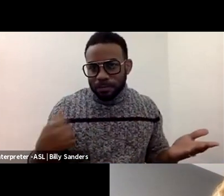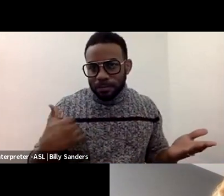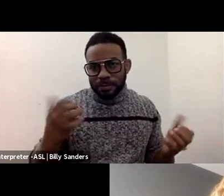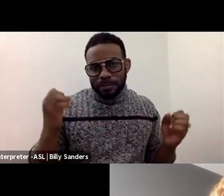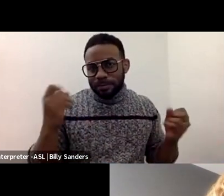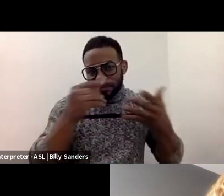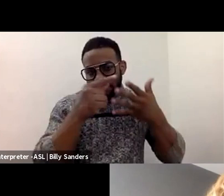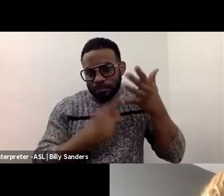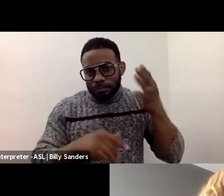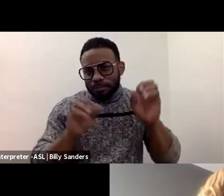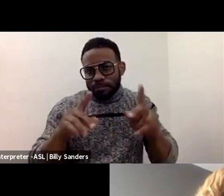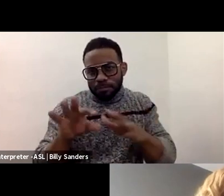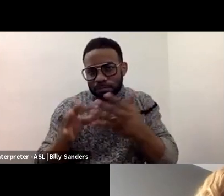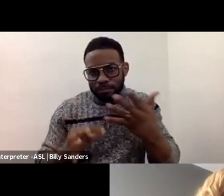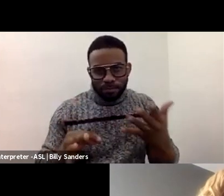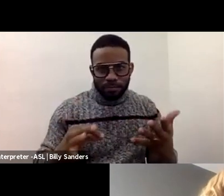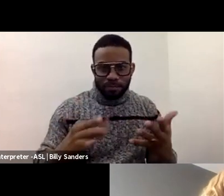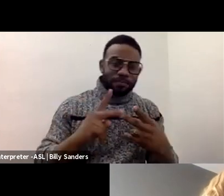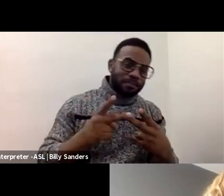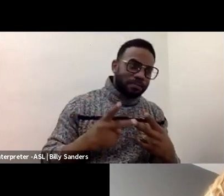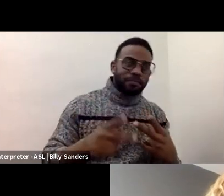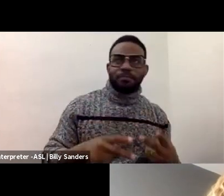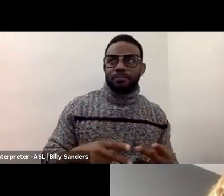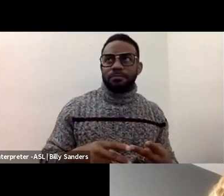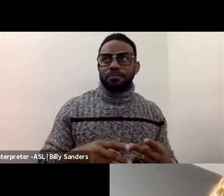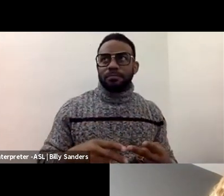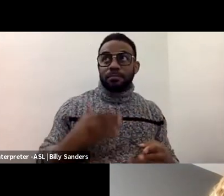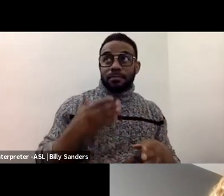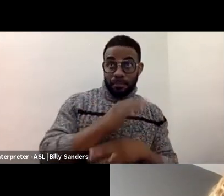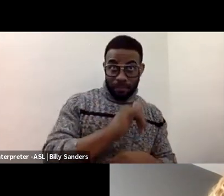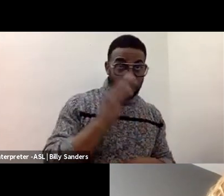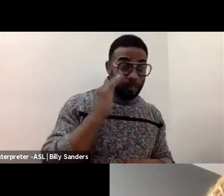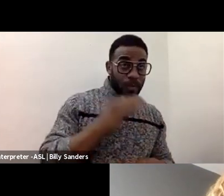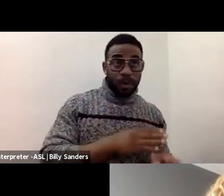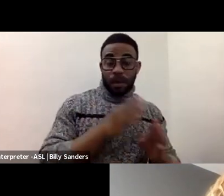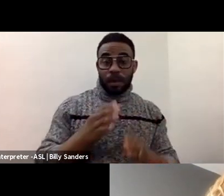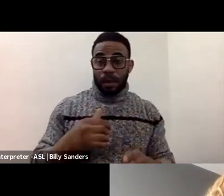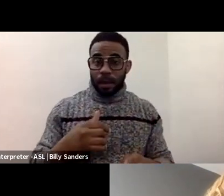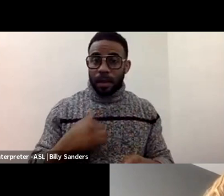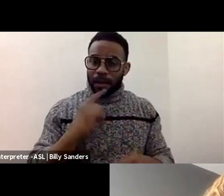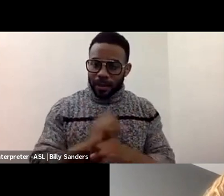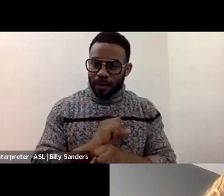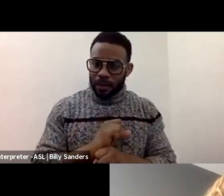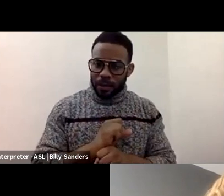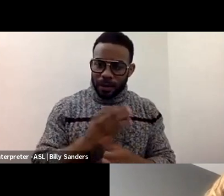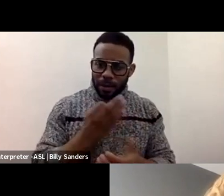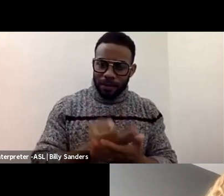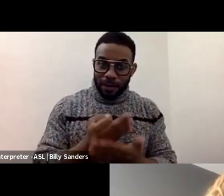and options. Second of all after that, I definitely was financially able to have a